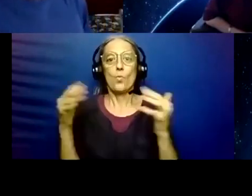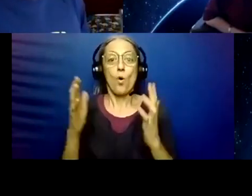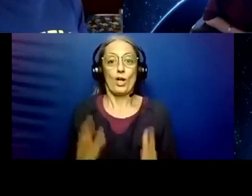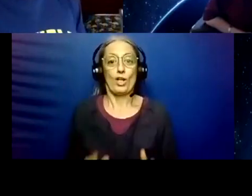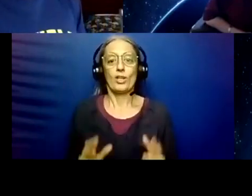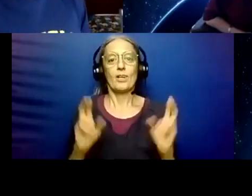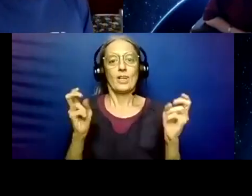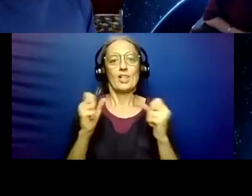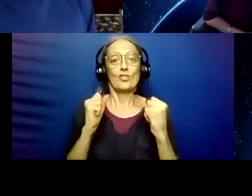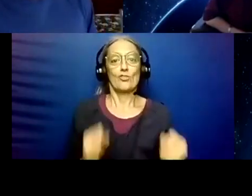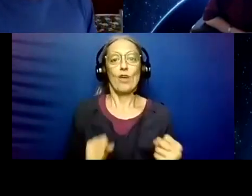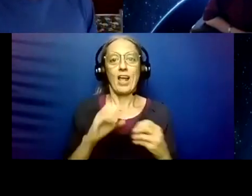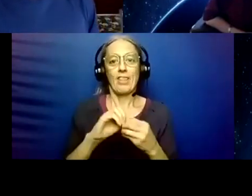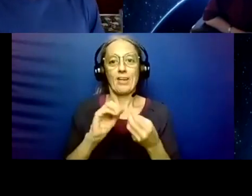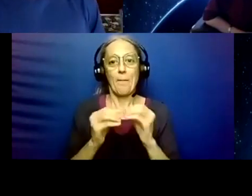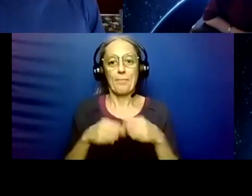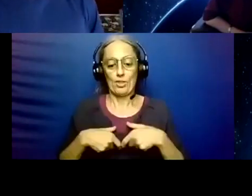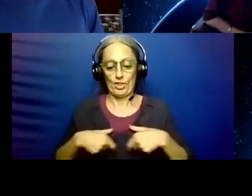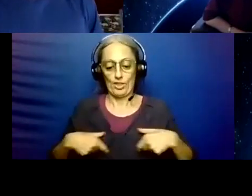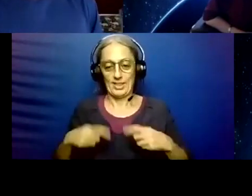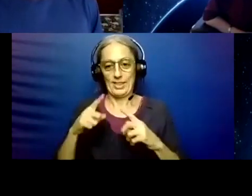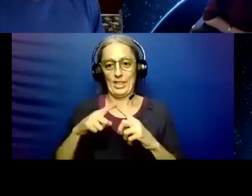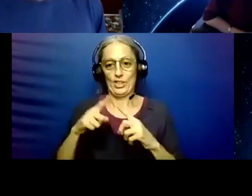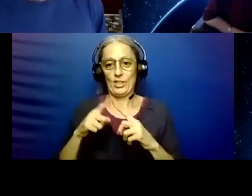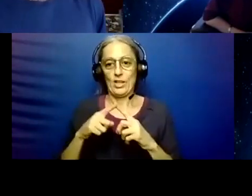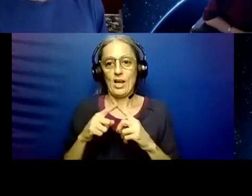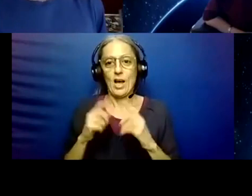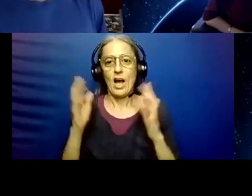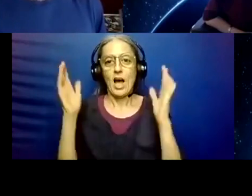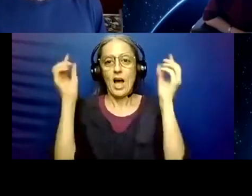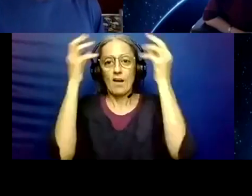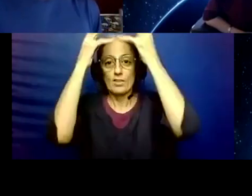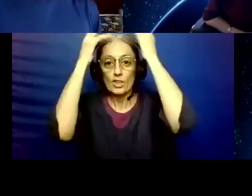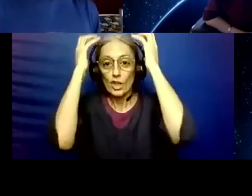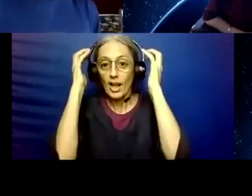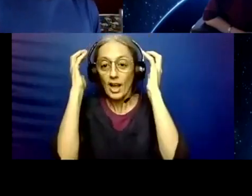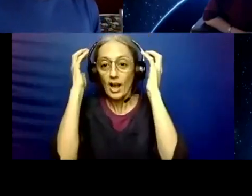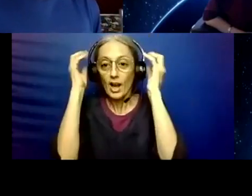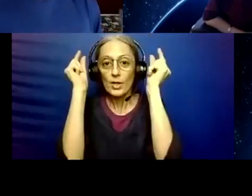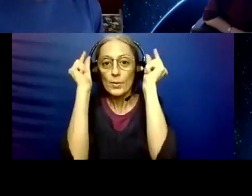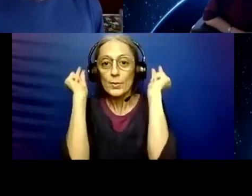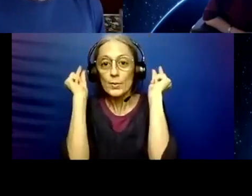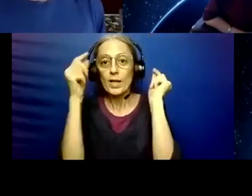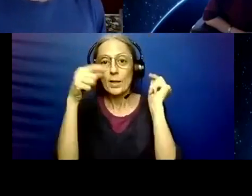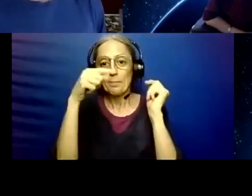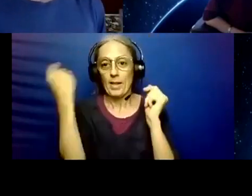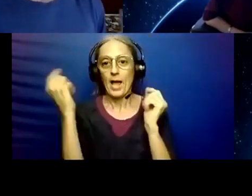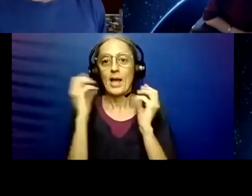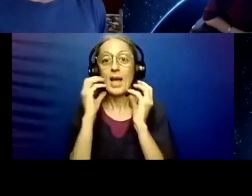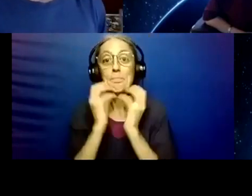I also have short black and curly hair and a beard. Good to meet you, Judy.